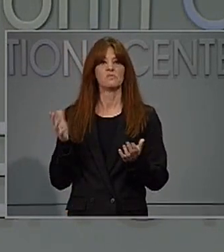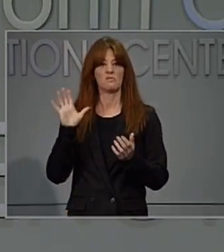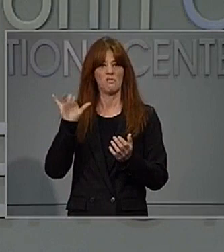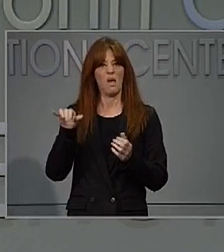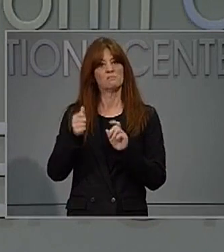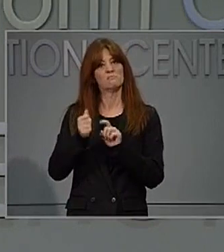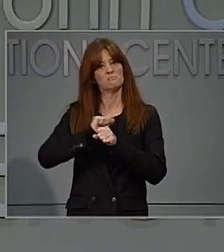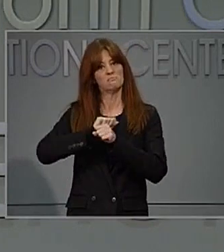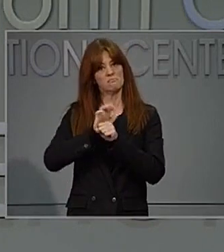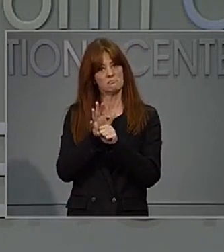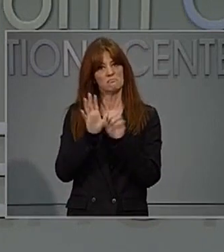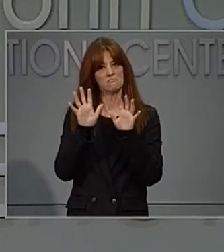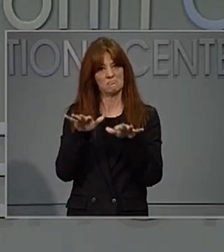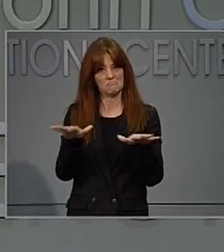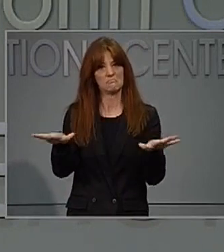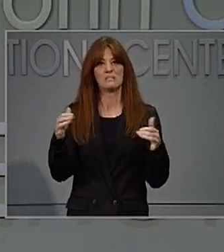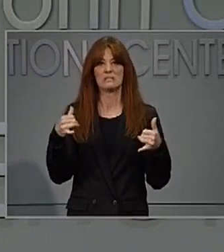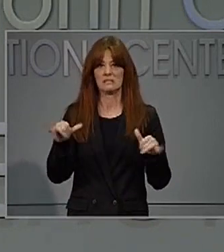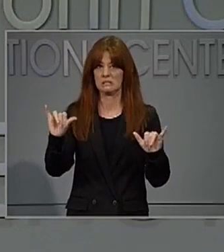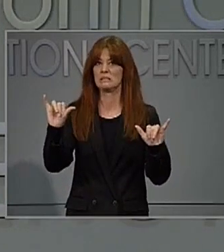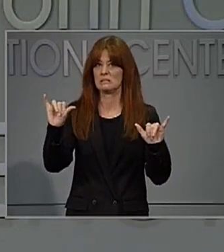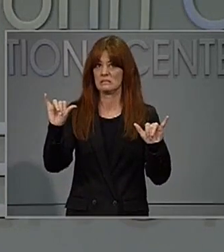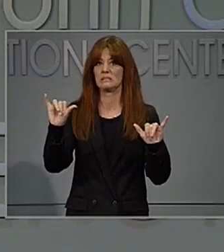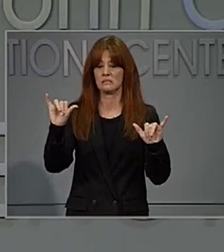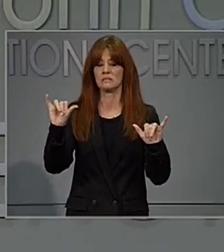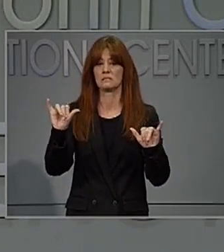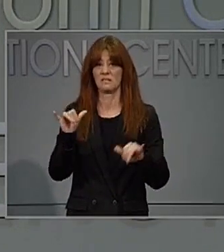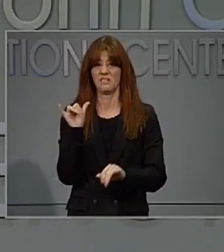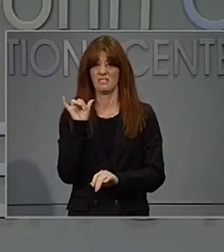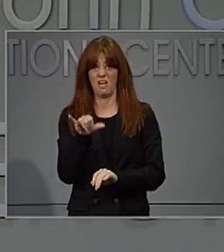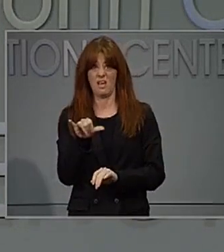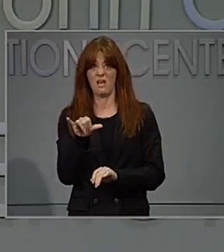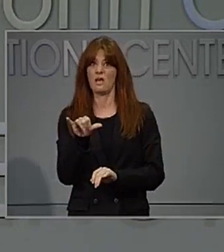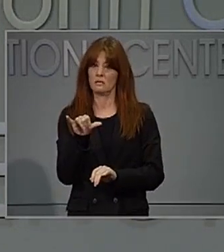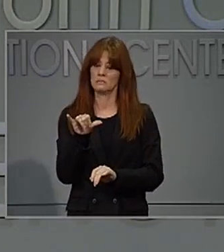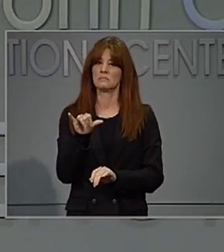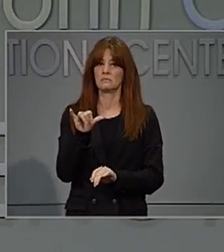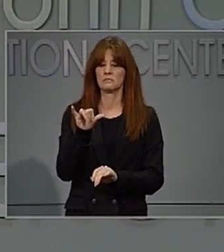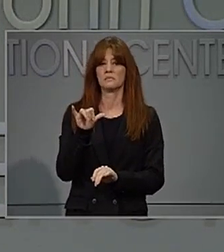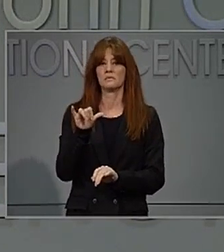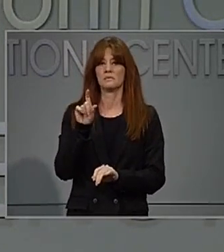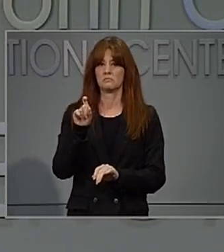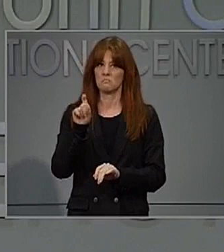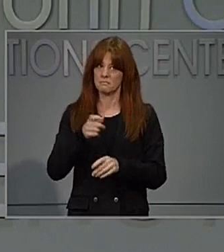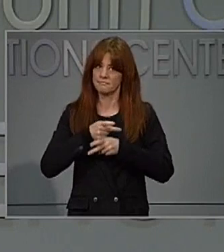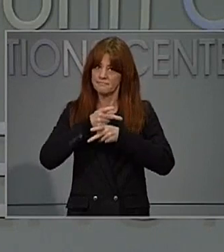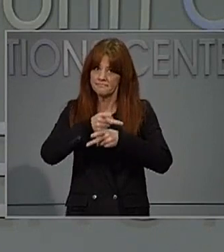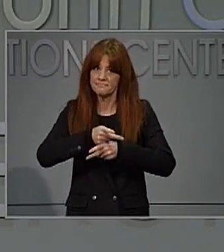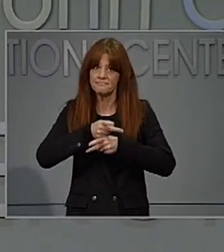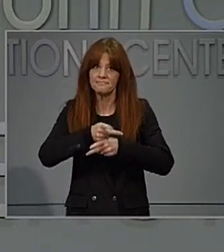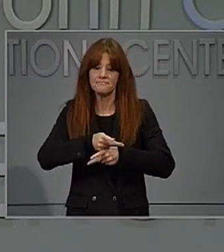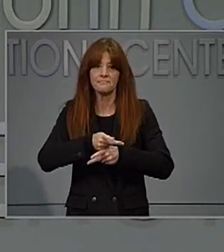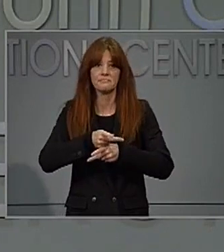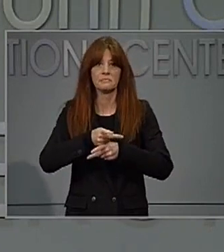FRIENDS AND NEIGHBORS. THE GOOD NEWS IS THAT YOUR WORK HAS PREVENTED AN OVERWHELMING SPIKE IN INFECTIONS LIKE WE HAVE SEEN IN OTHER STATES AND IN OTHER PARTS OF THE WORLD.